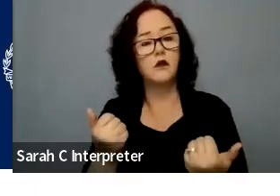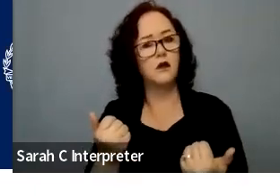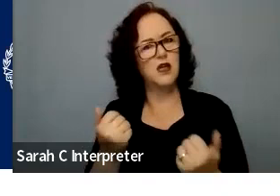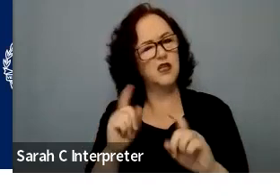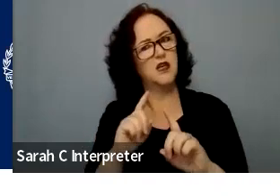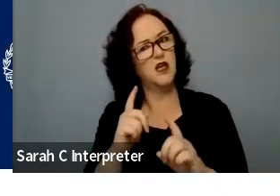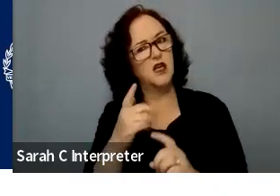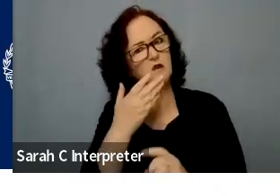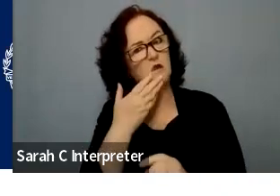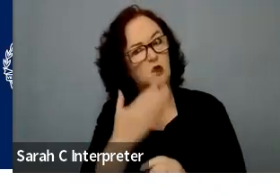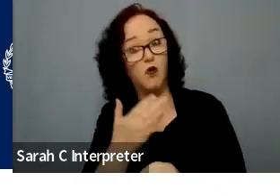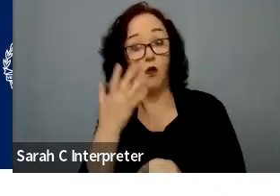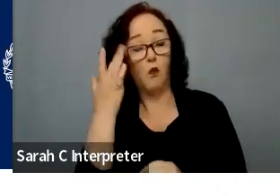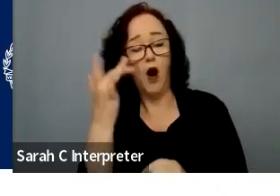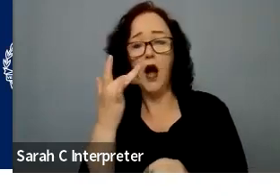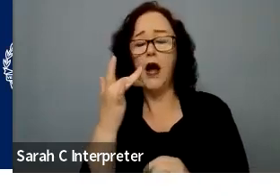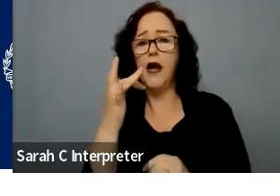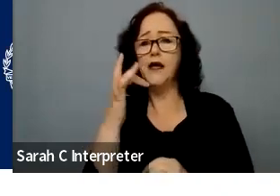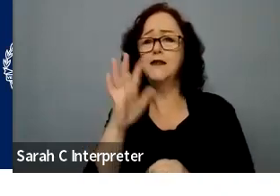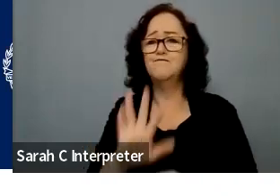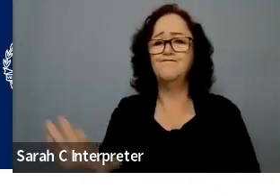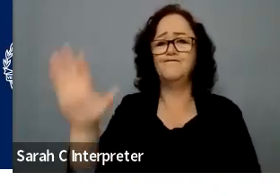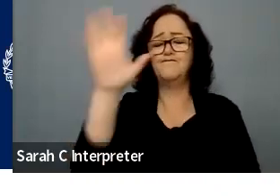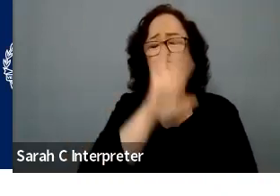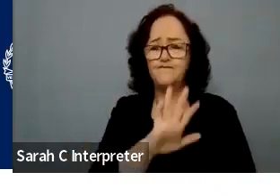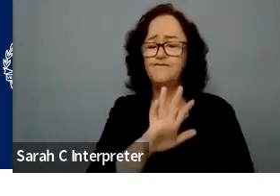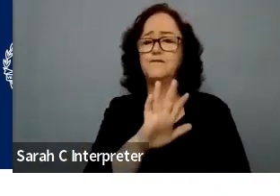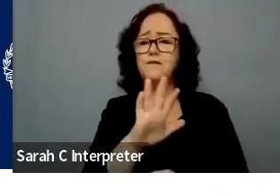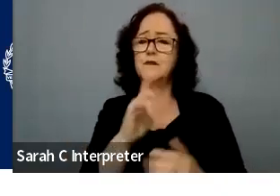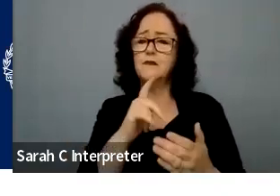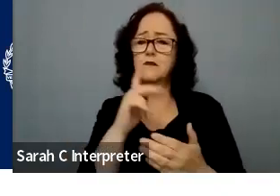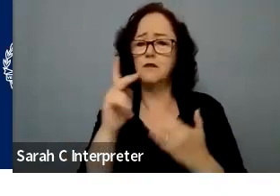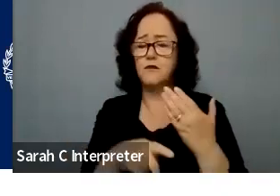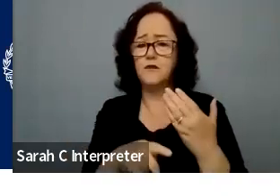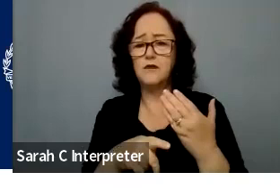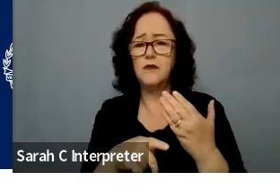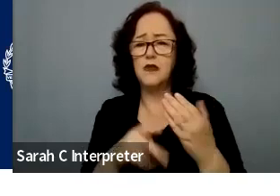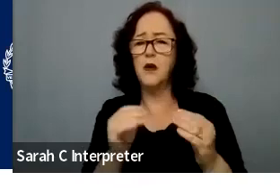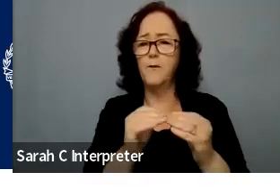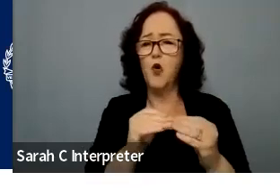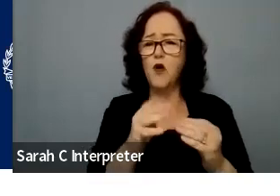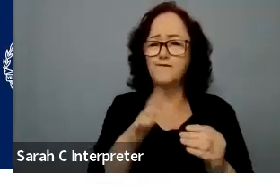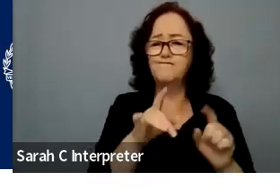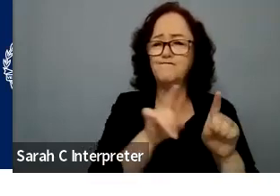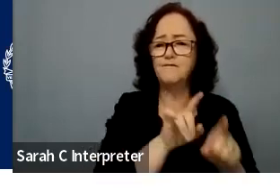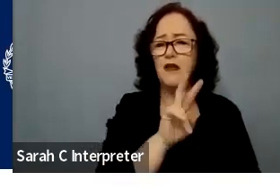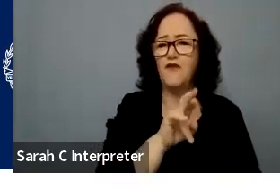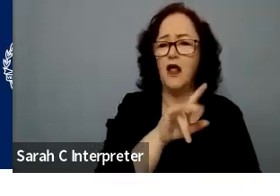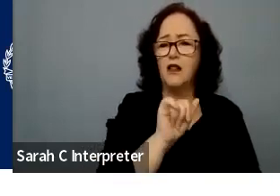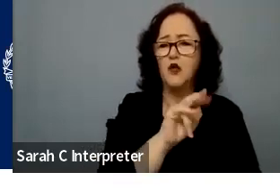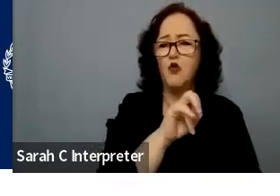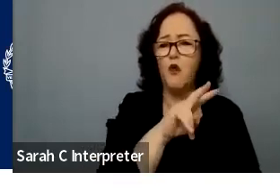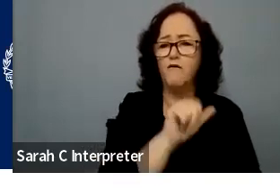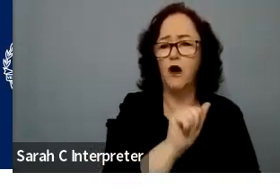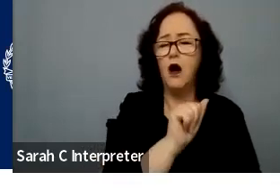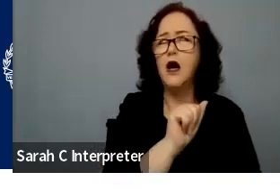are more similar to Villanova's program than they are to academics, for example there are at last